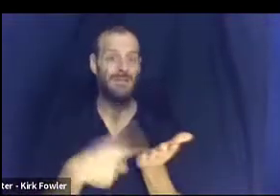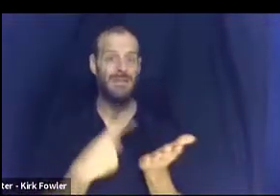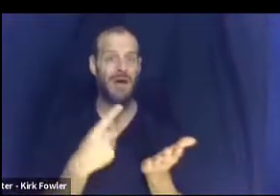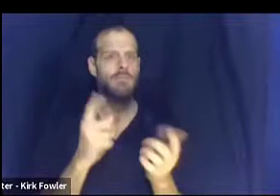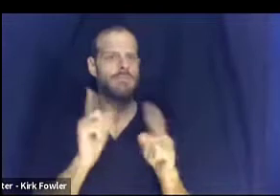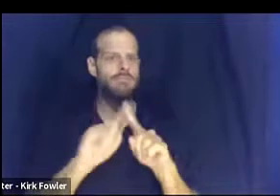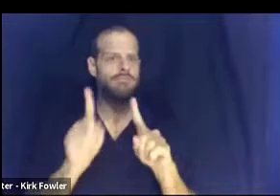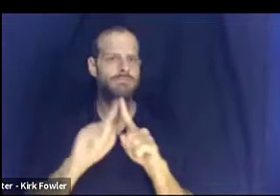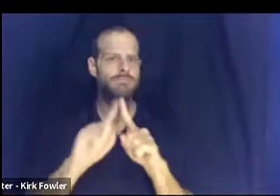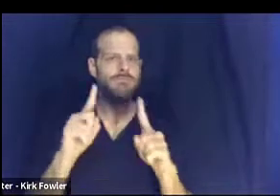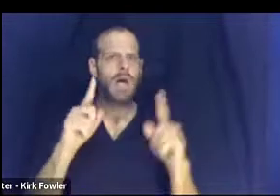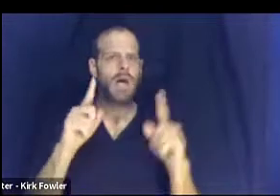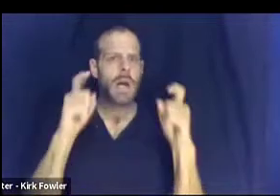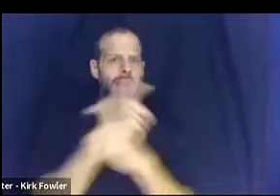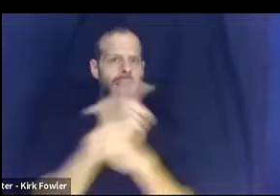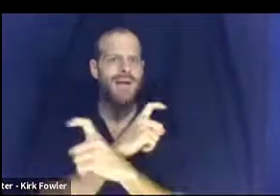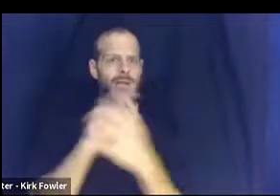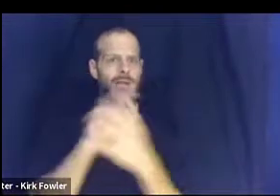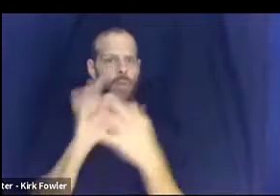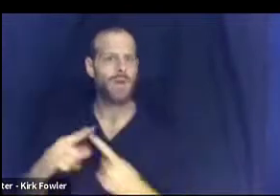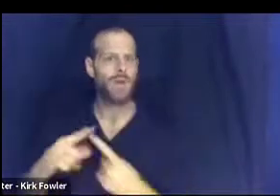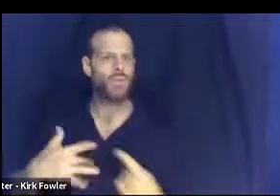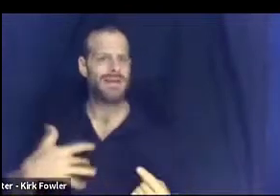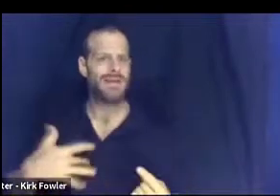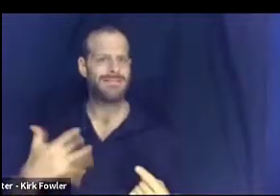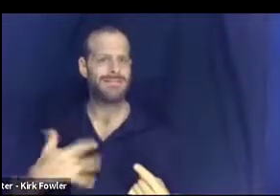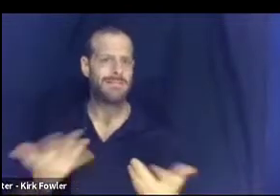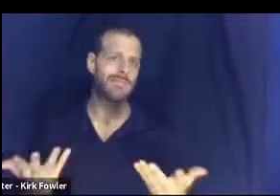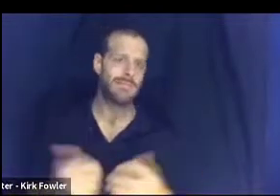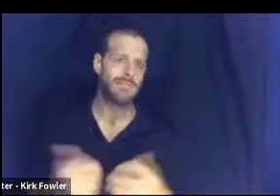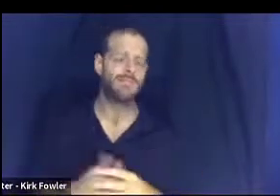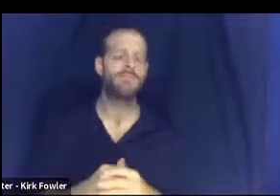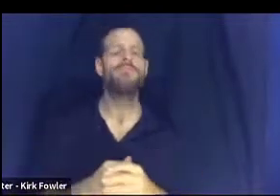as it relates to modalities of communication. Some modes are gonna be accessible